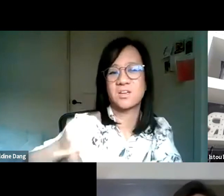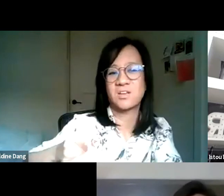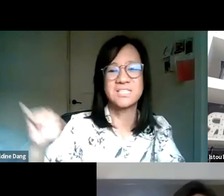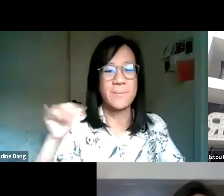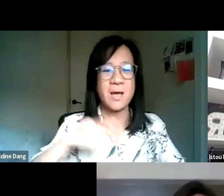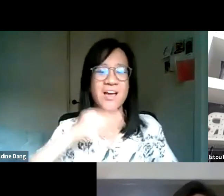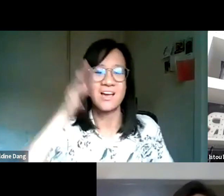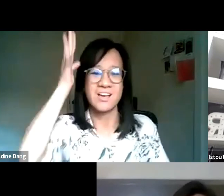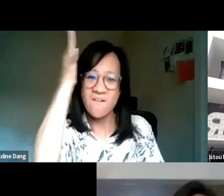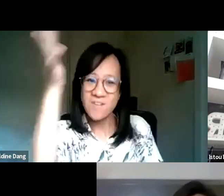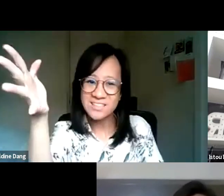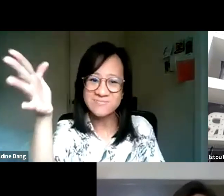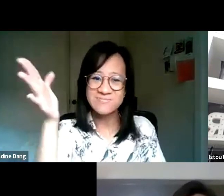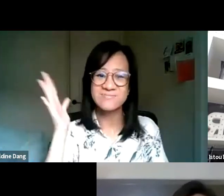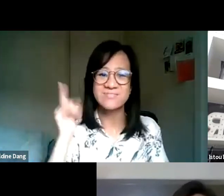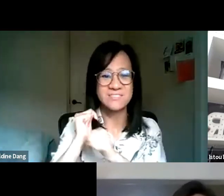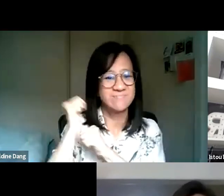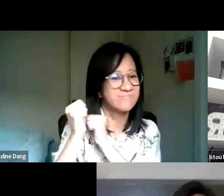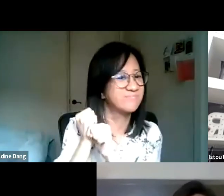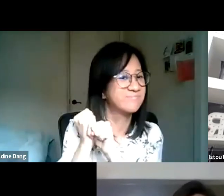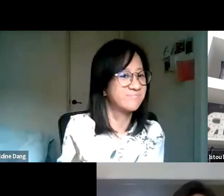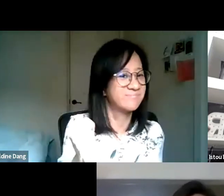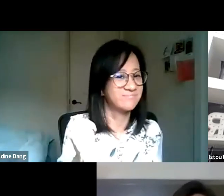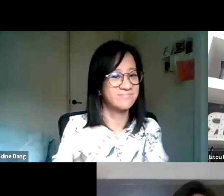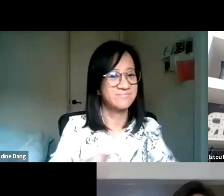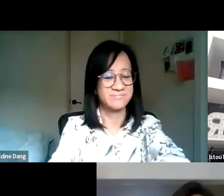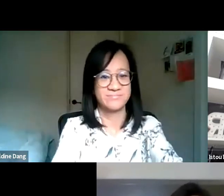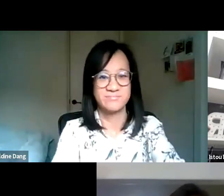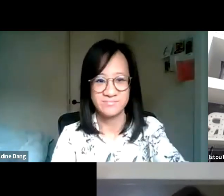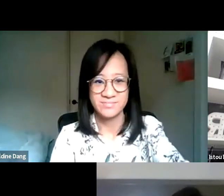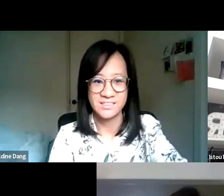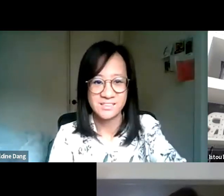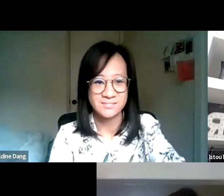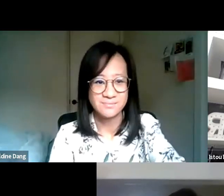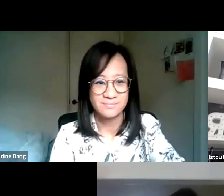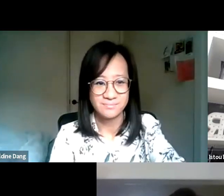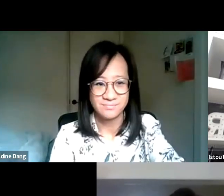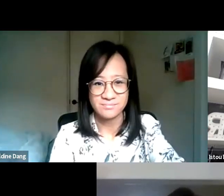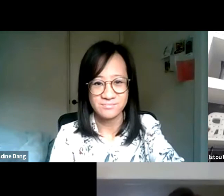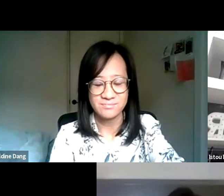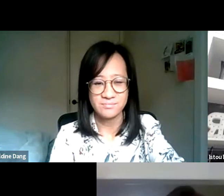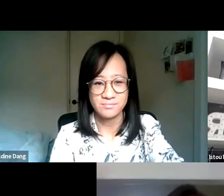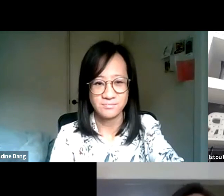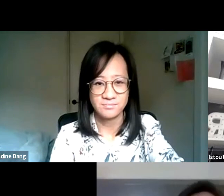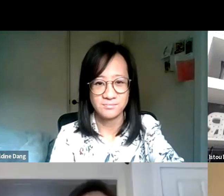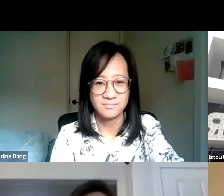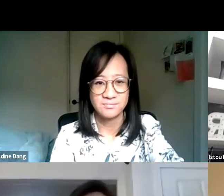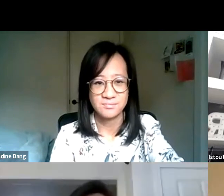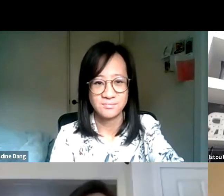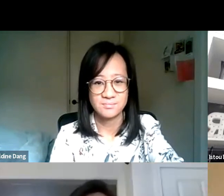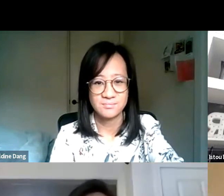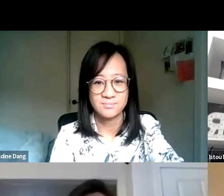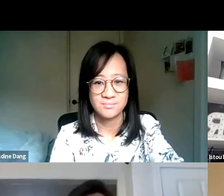So I believe that my grandfather's spirit is in the next generation with me, in the